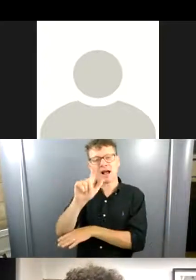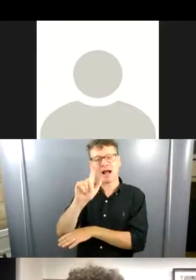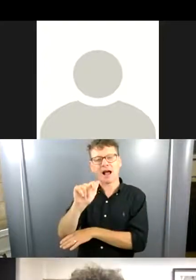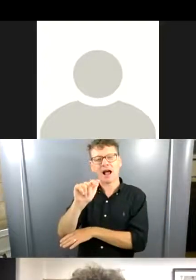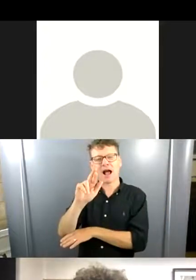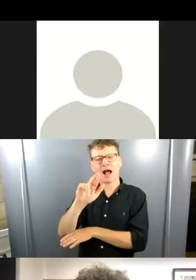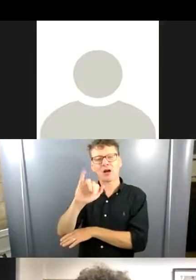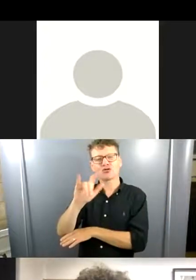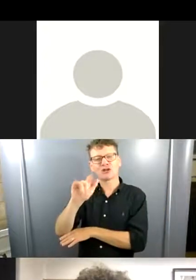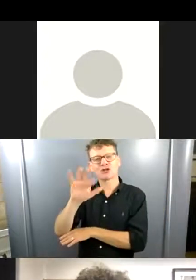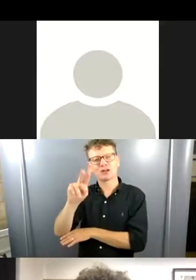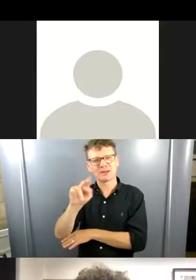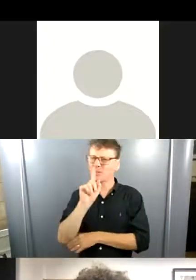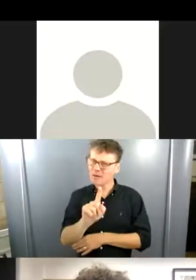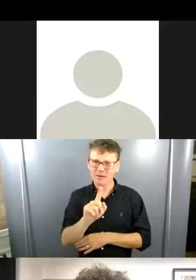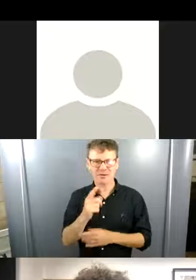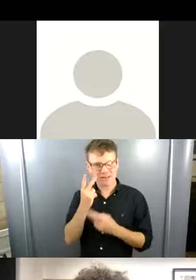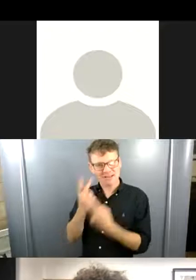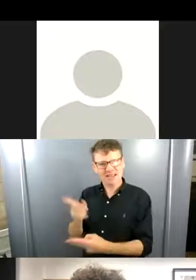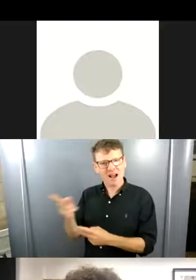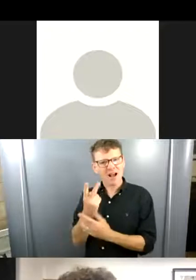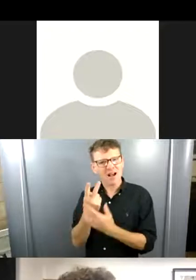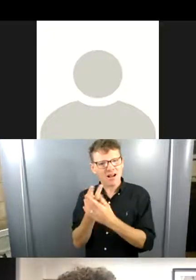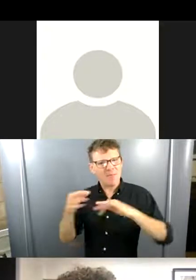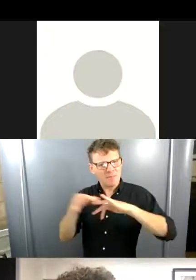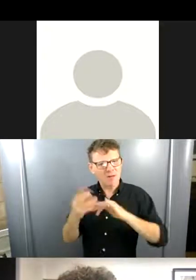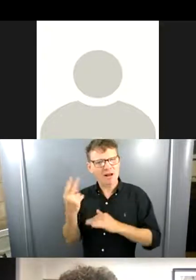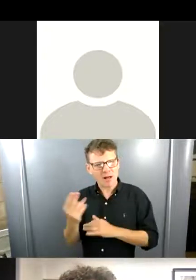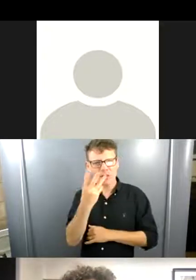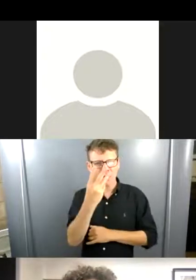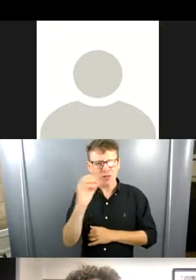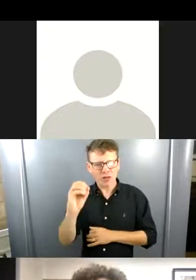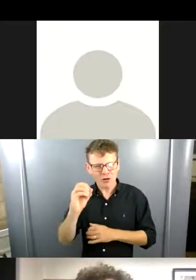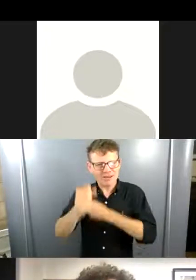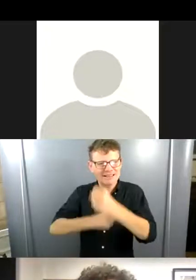and Janet they've they've lived at Warruwi a long time in the case of Richard or they've grown up or